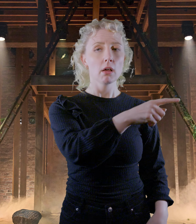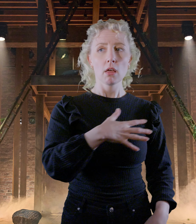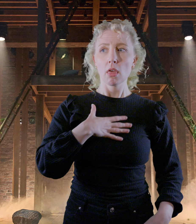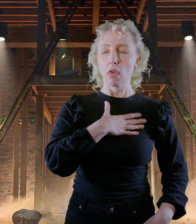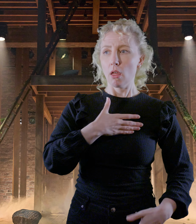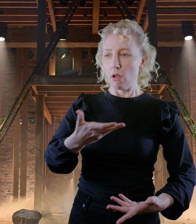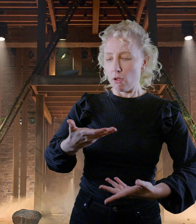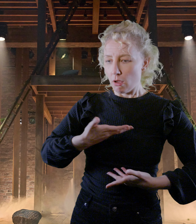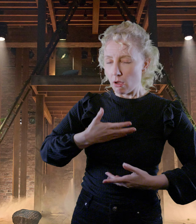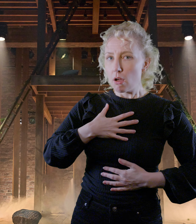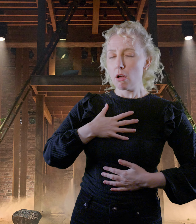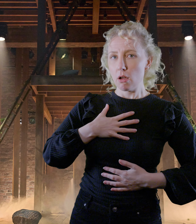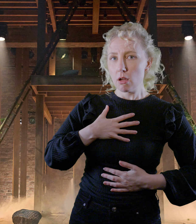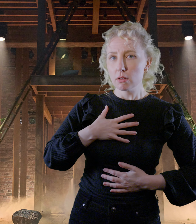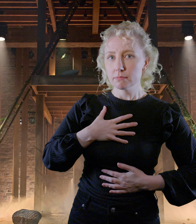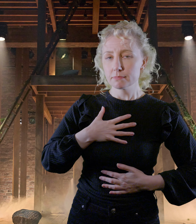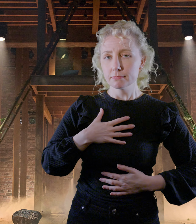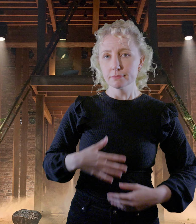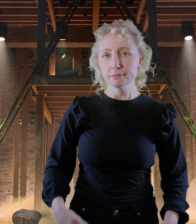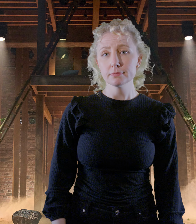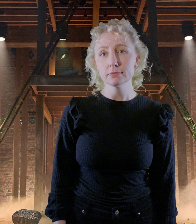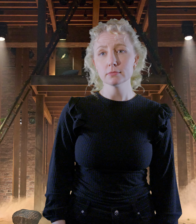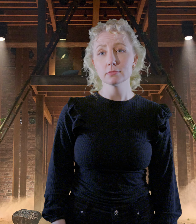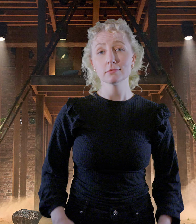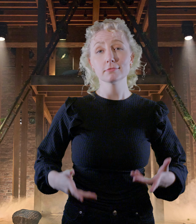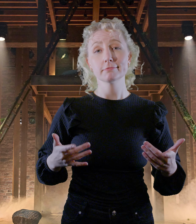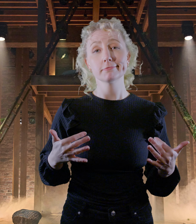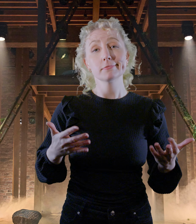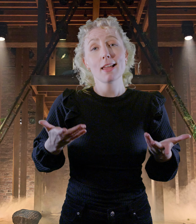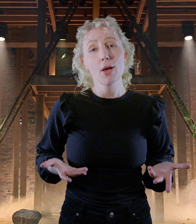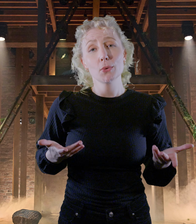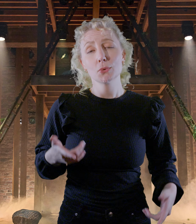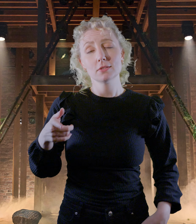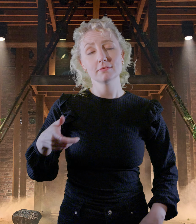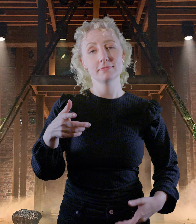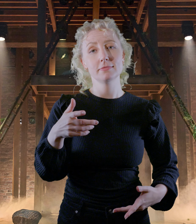John is moved by this. William is wealthy now.